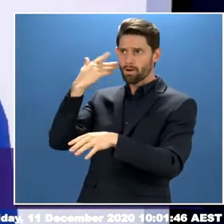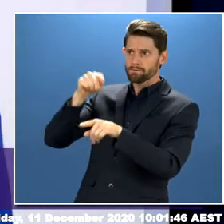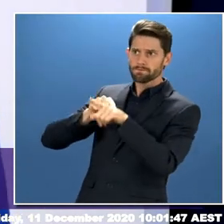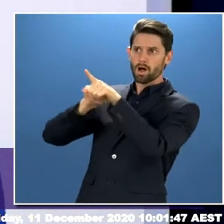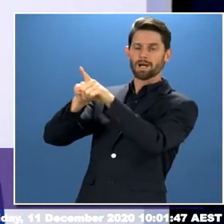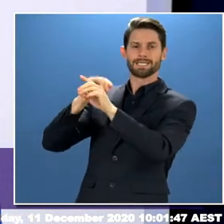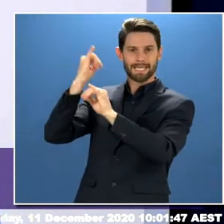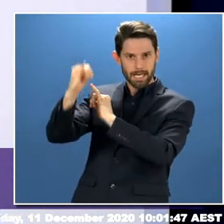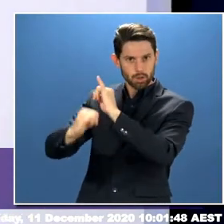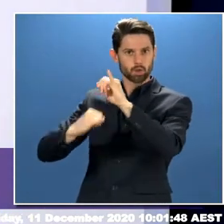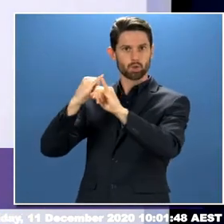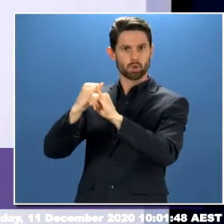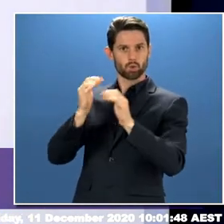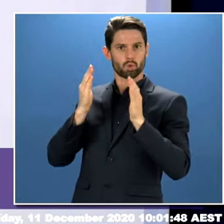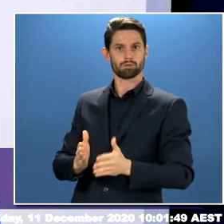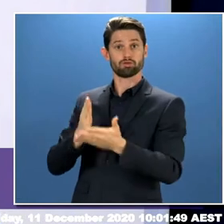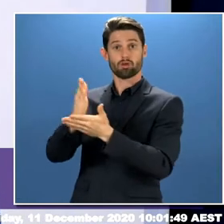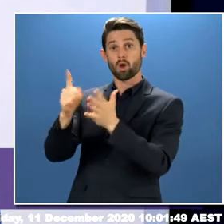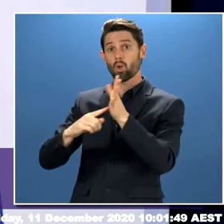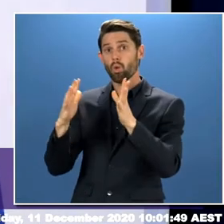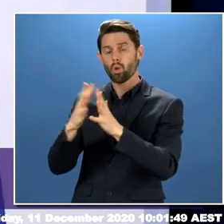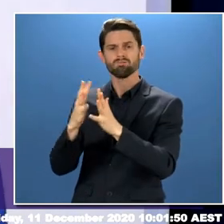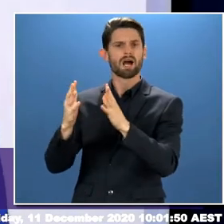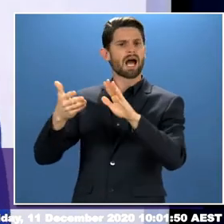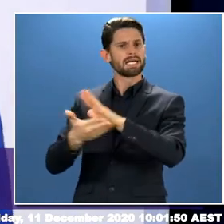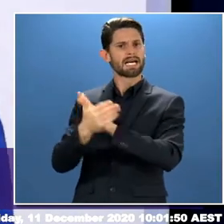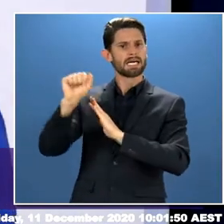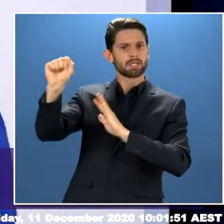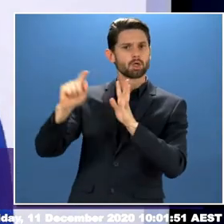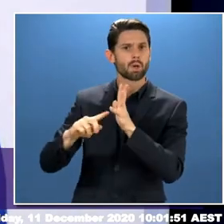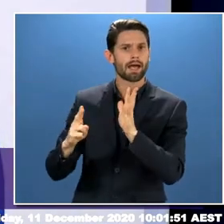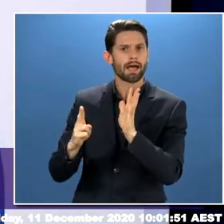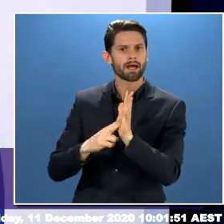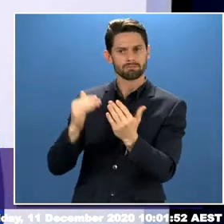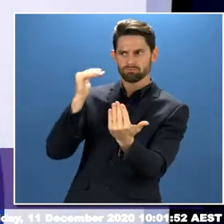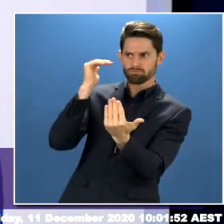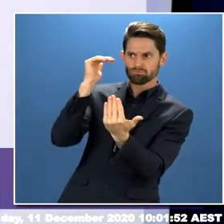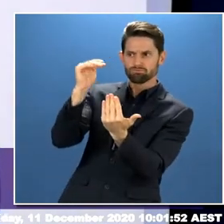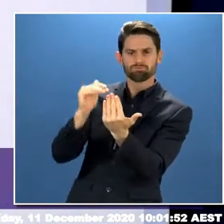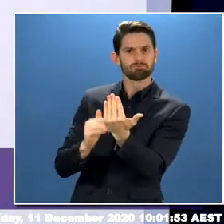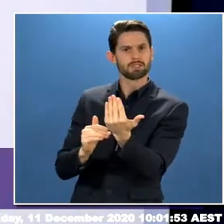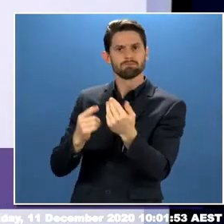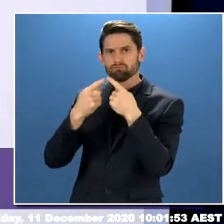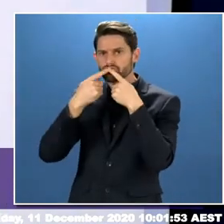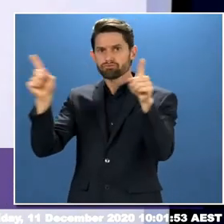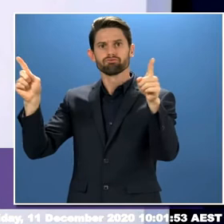particularly Conventions or Declarations that are annexed to the Australian